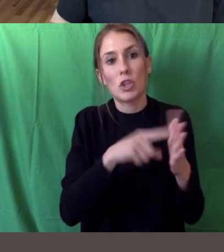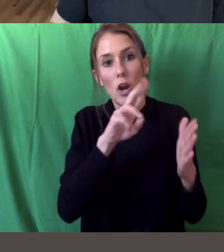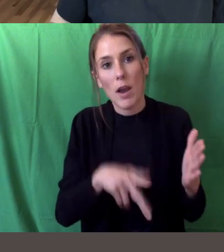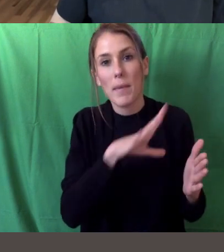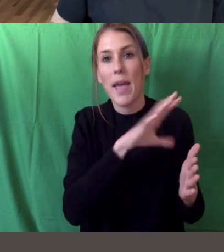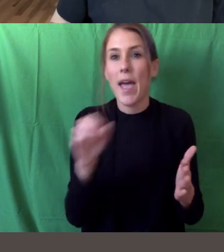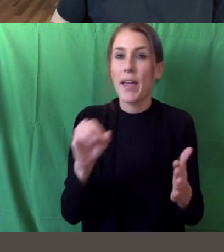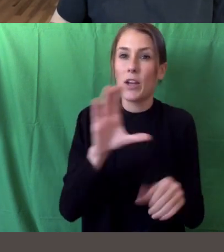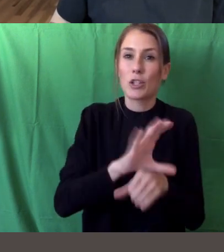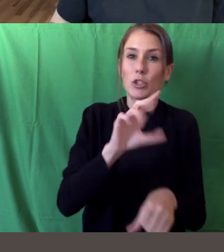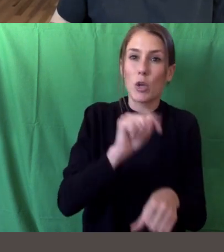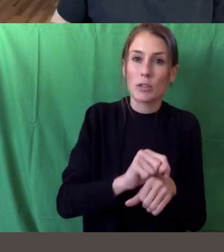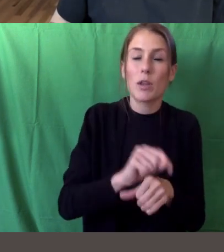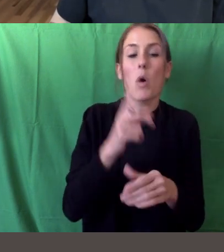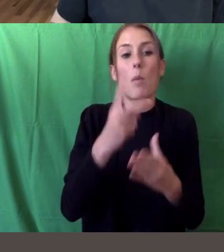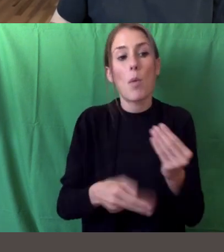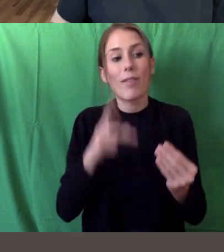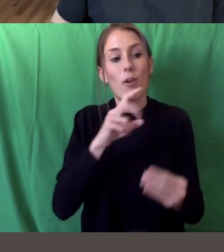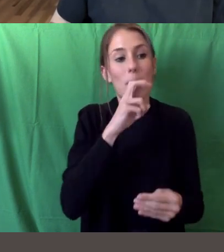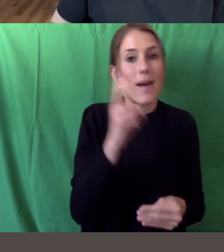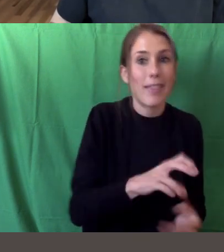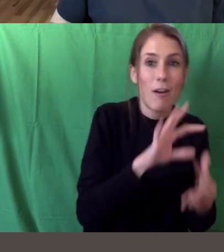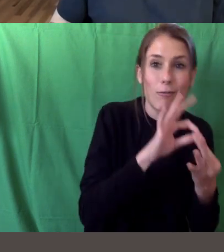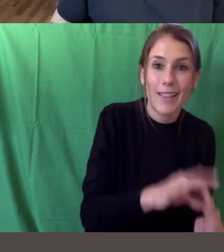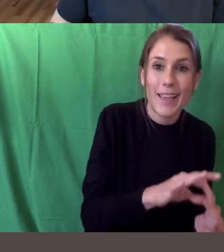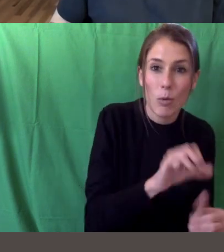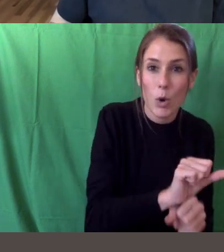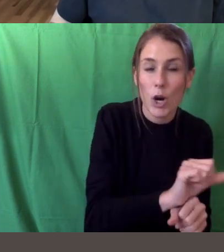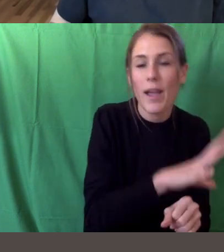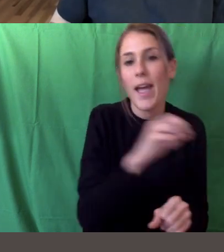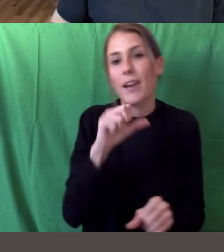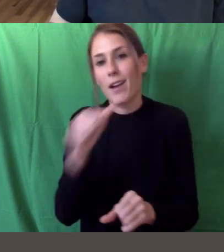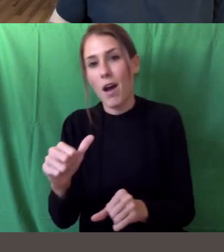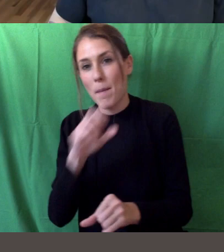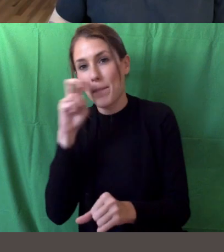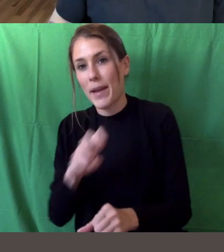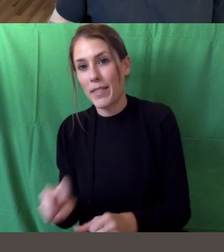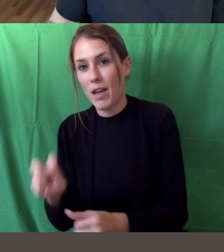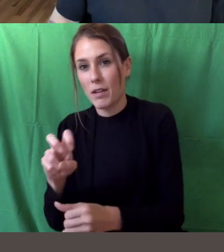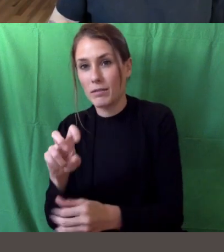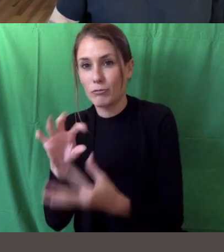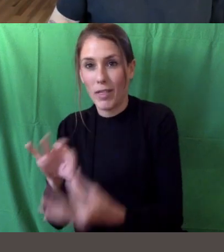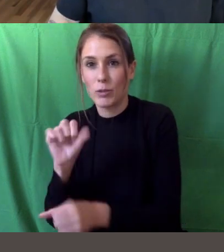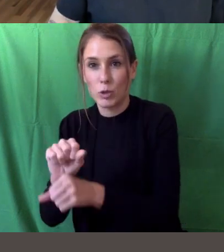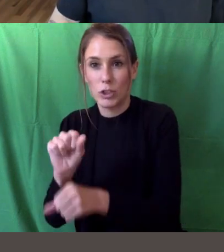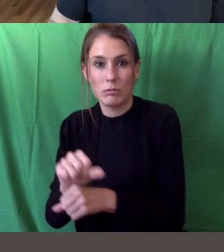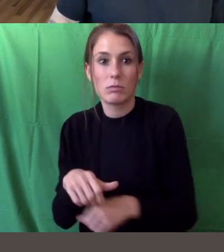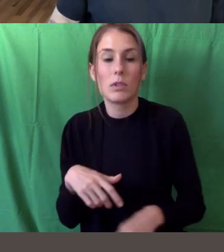both Python things and not Python things. So, to get started,